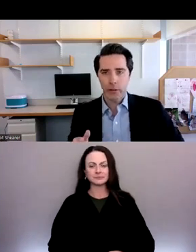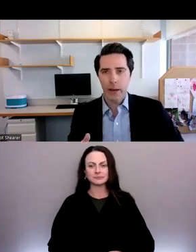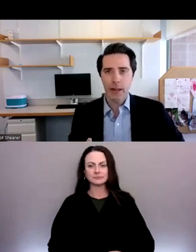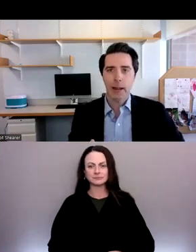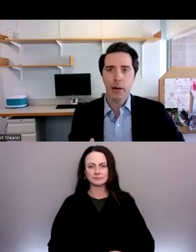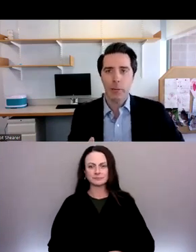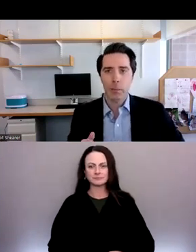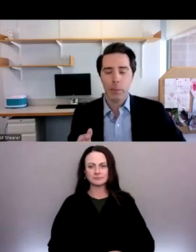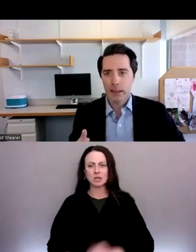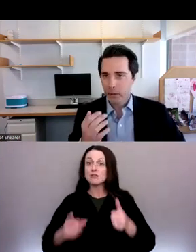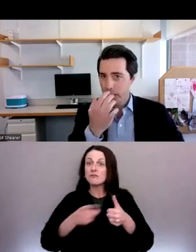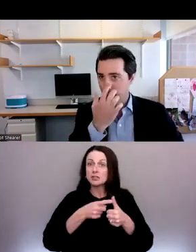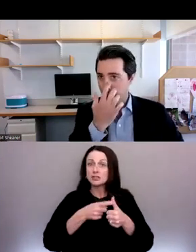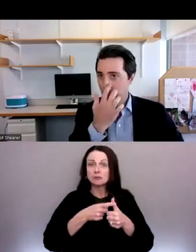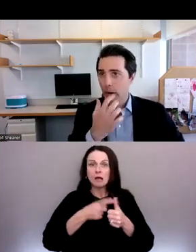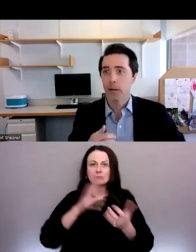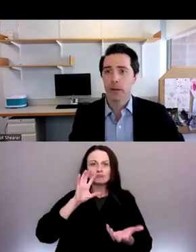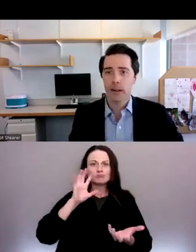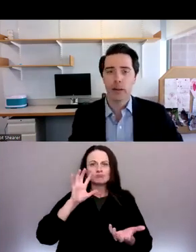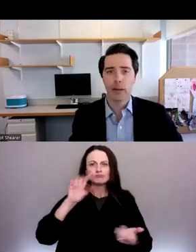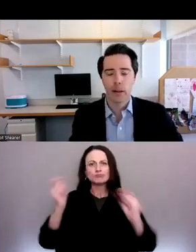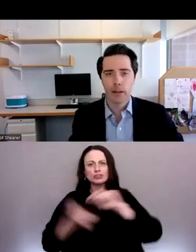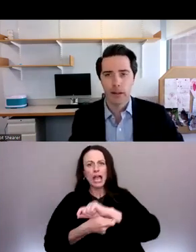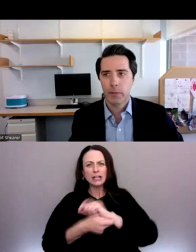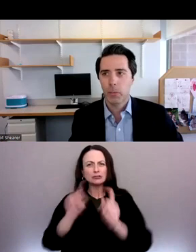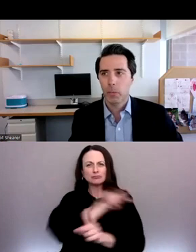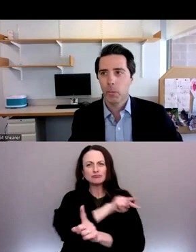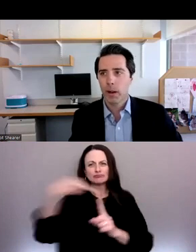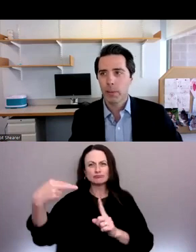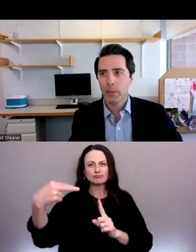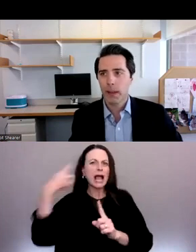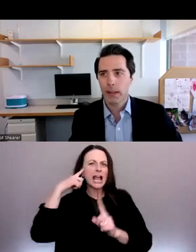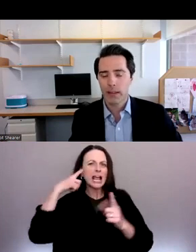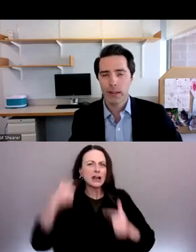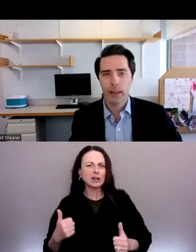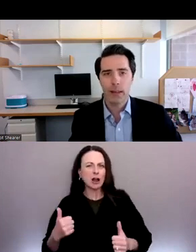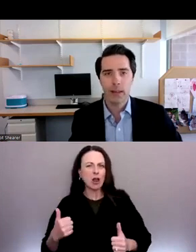reframing how many of us think about